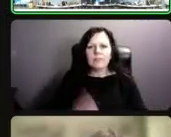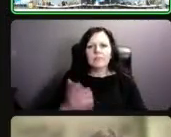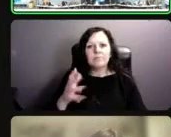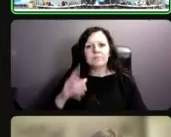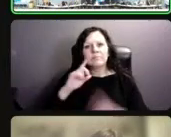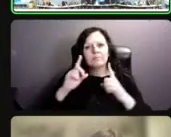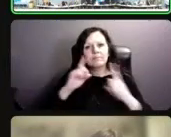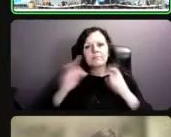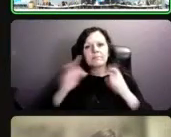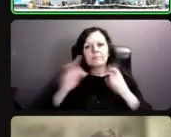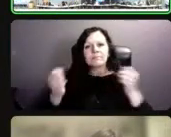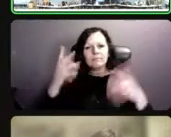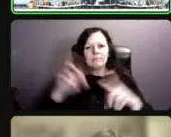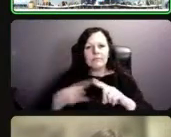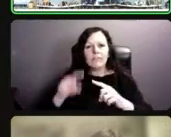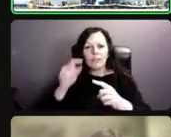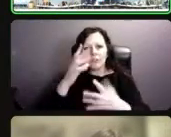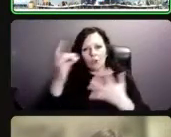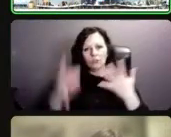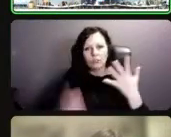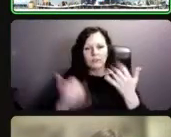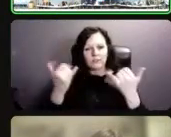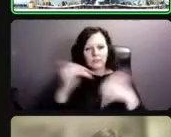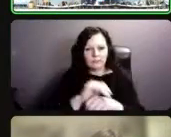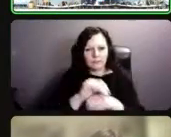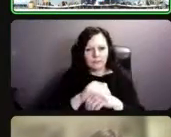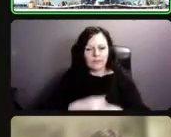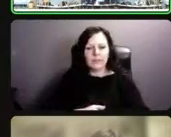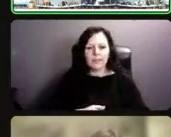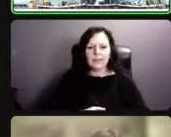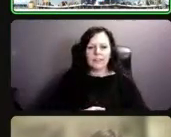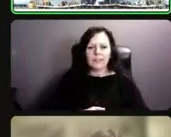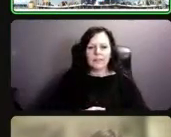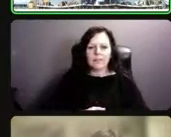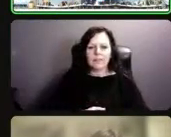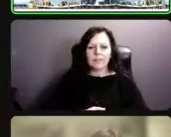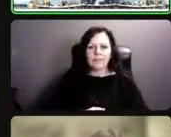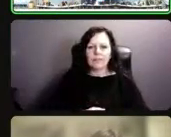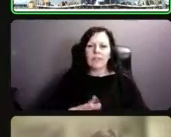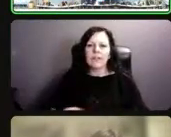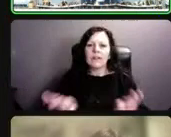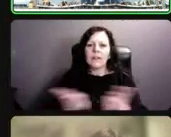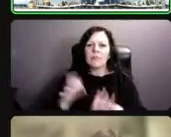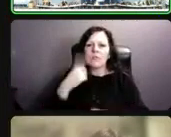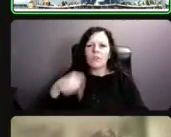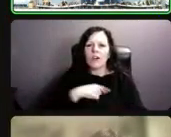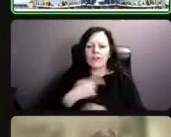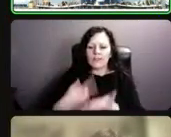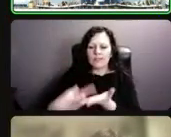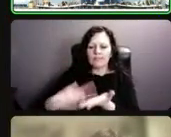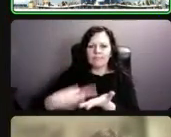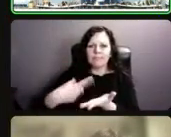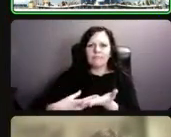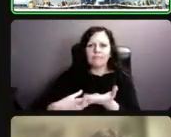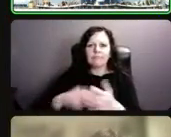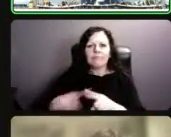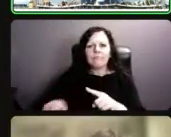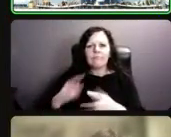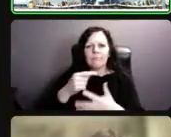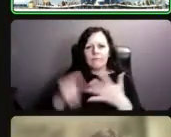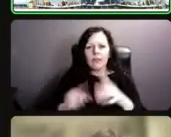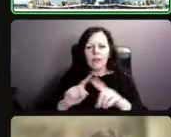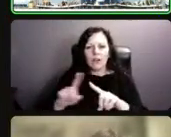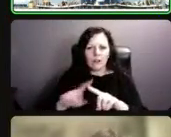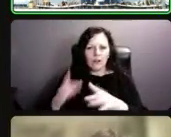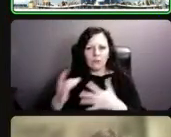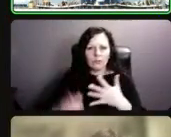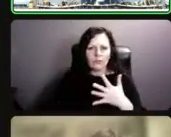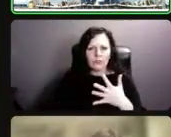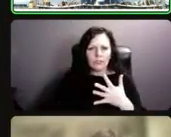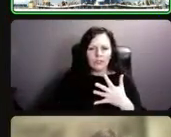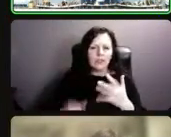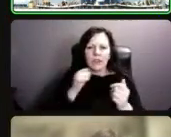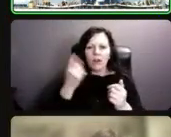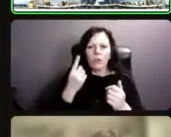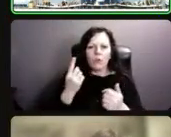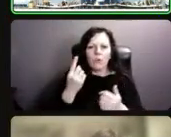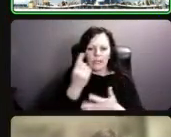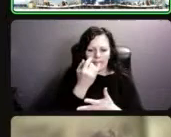OK, SO WE HEARD A LOT OF